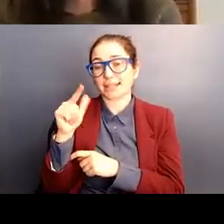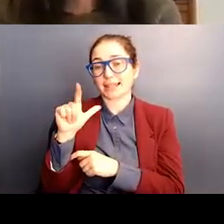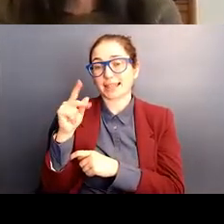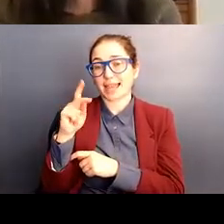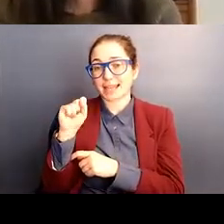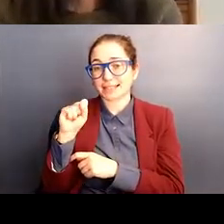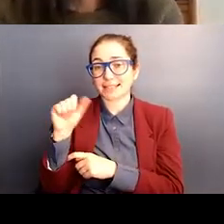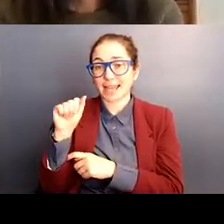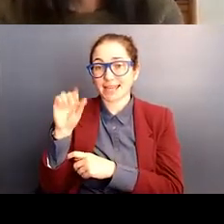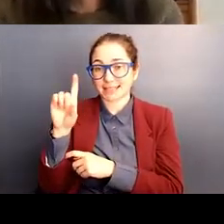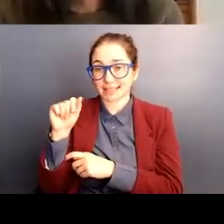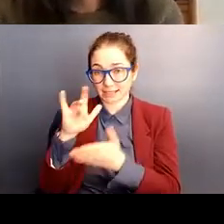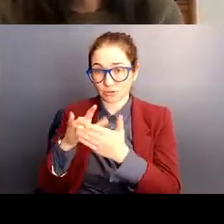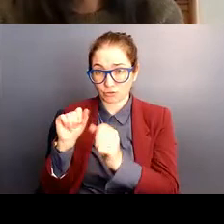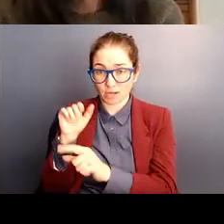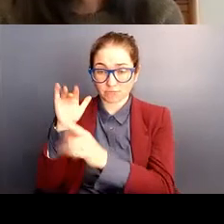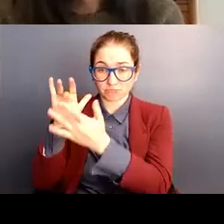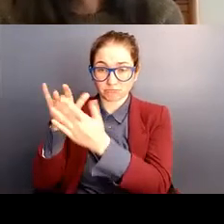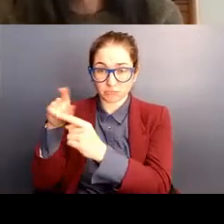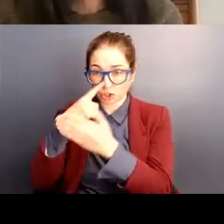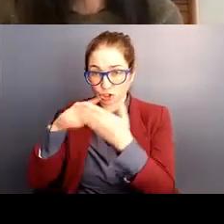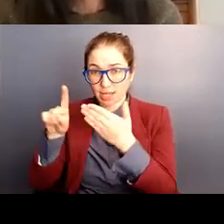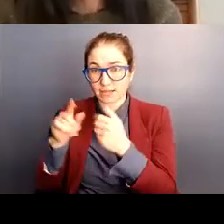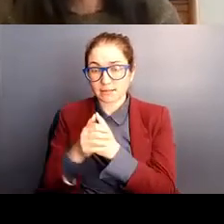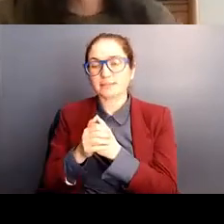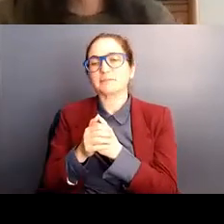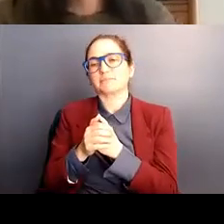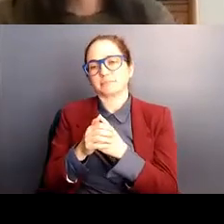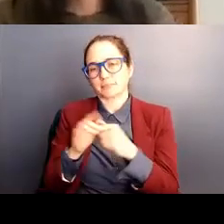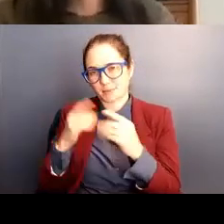check. But the -- it's probably -- means you have to do it if somebody's